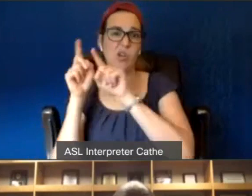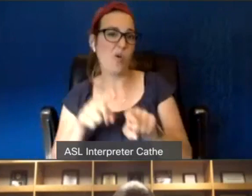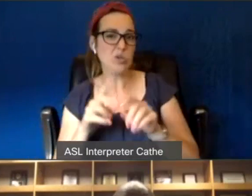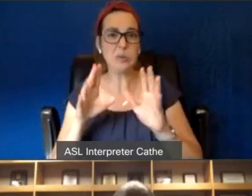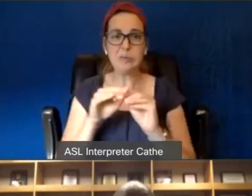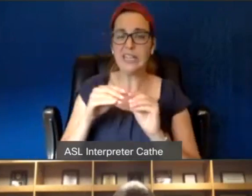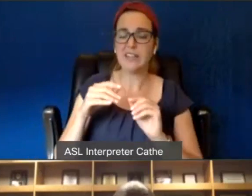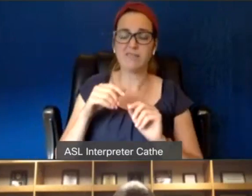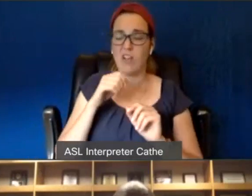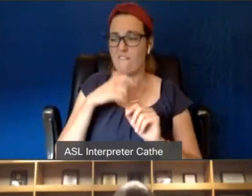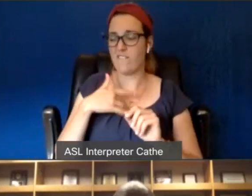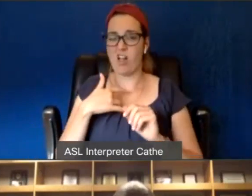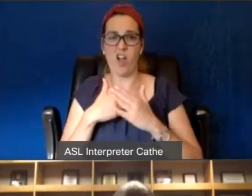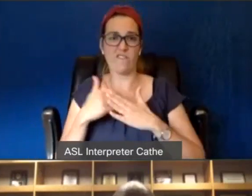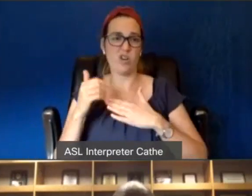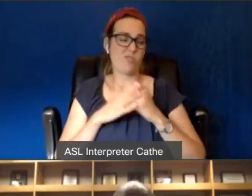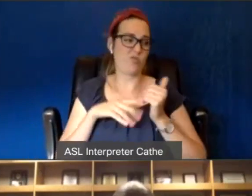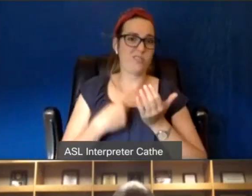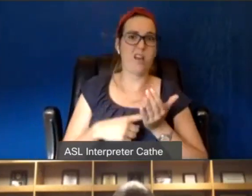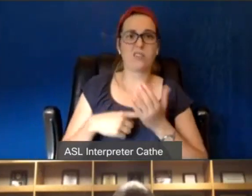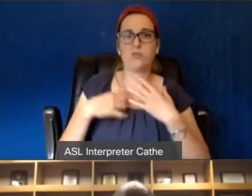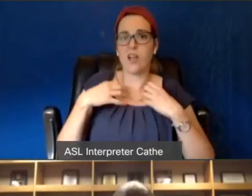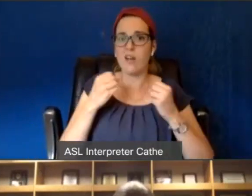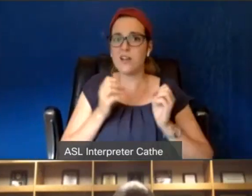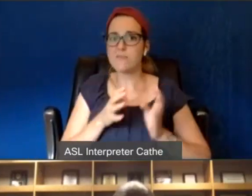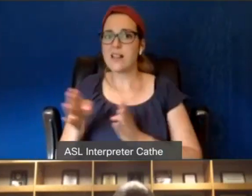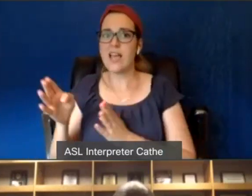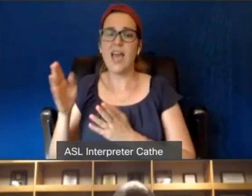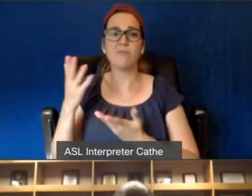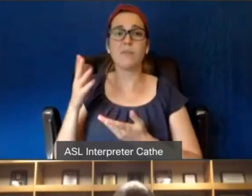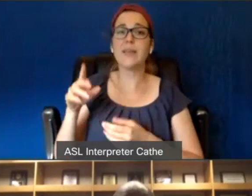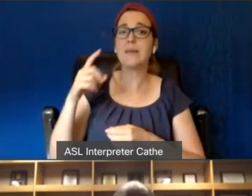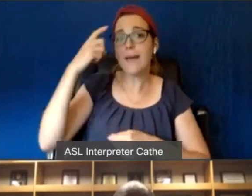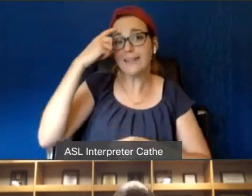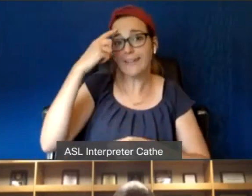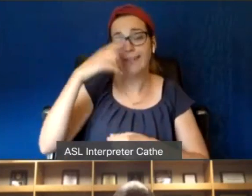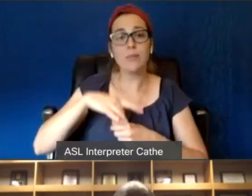all the measurements to determine where they're at spiritually, mentally, emotionally so now there's